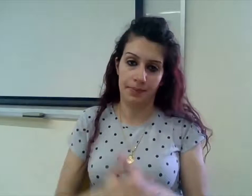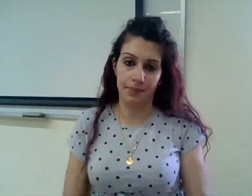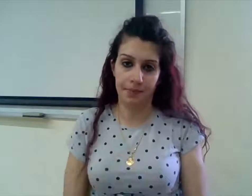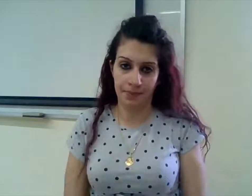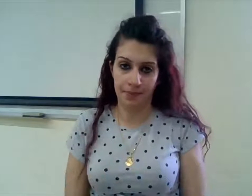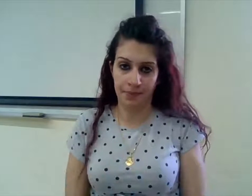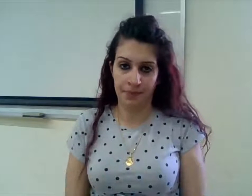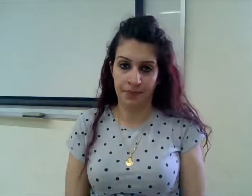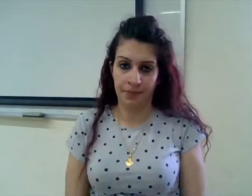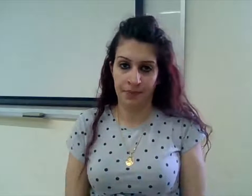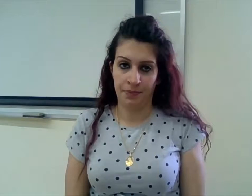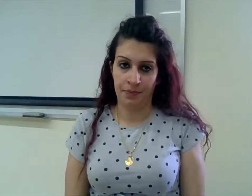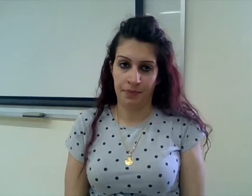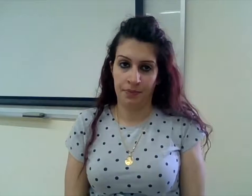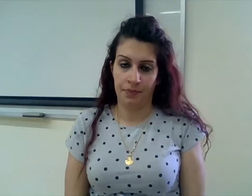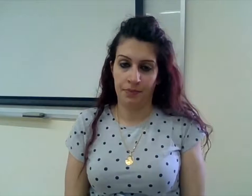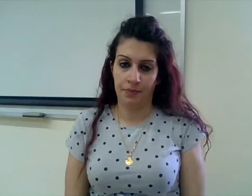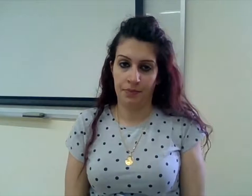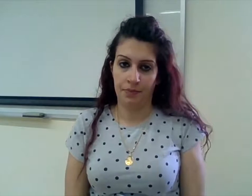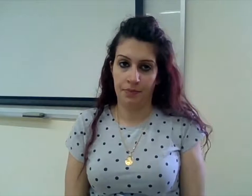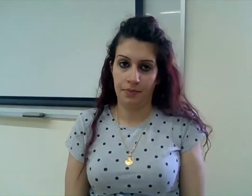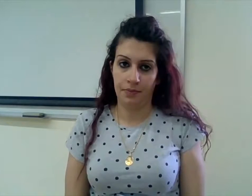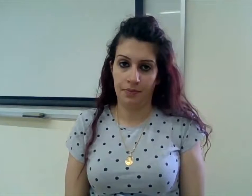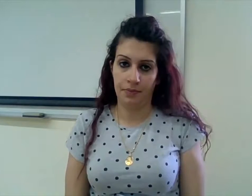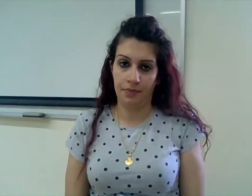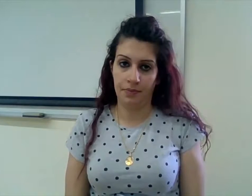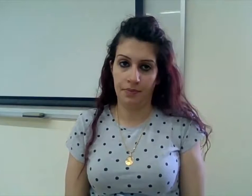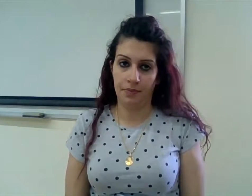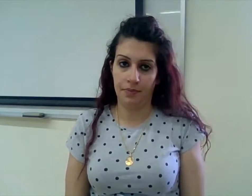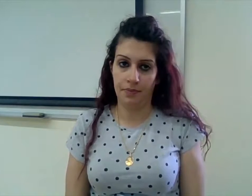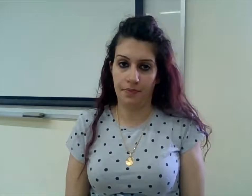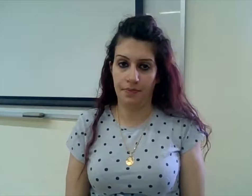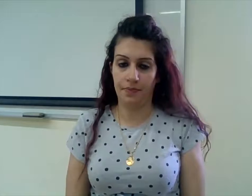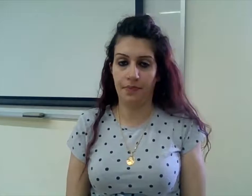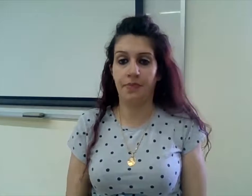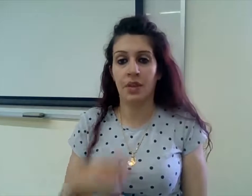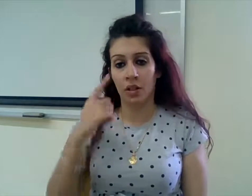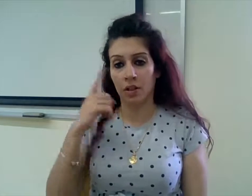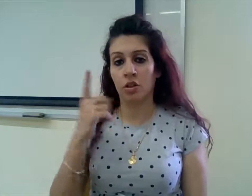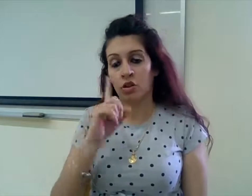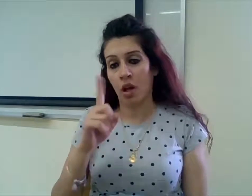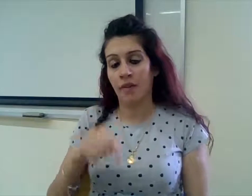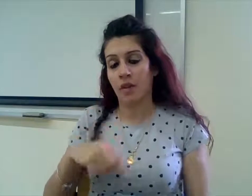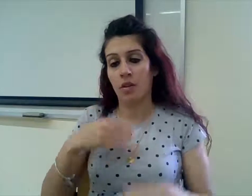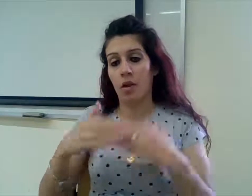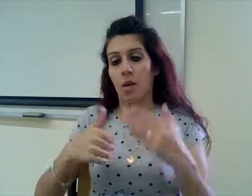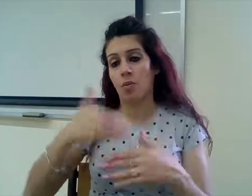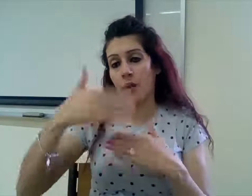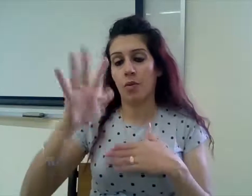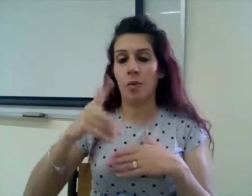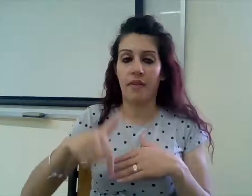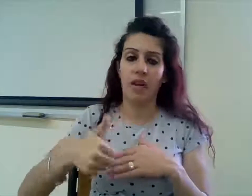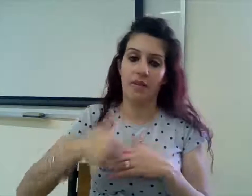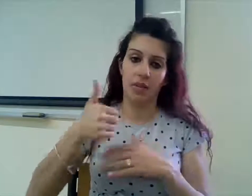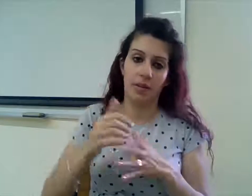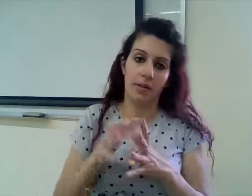also participating and I think I would like to end with what was referred from